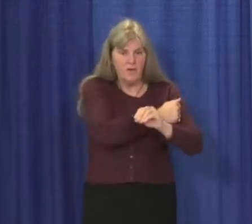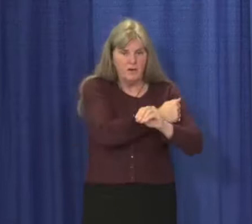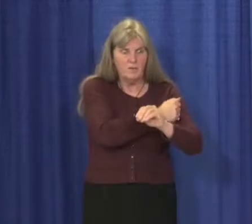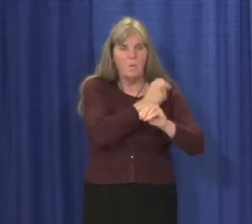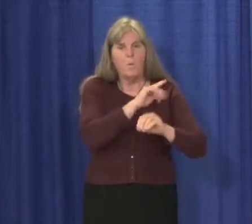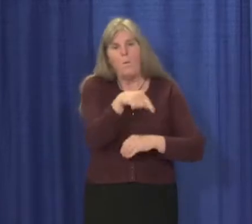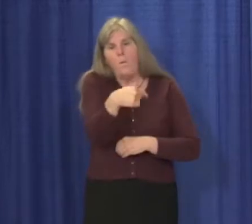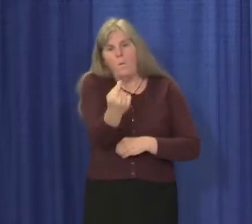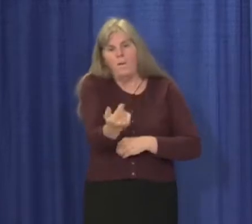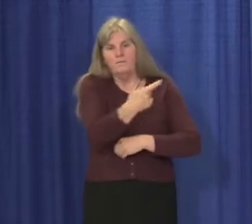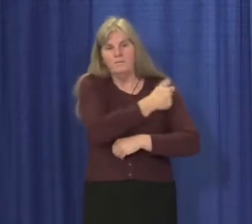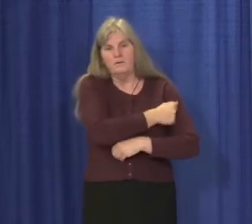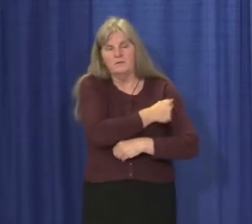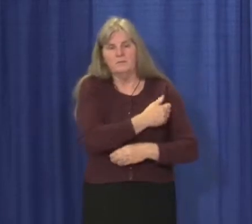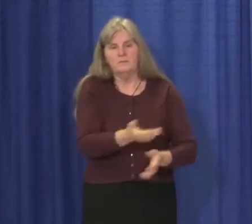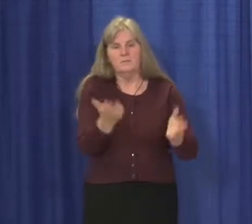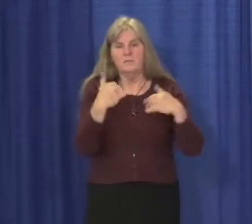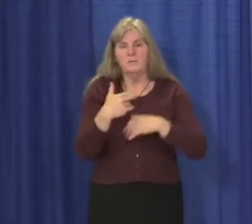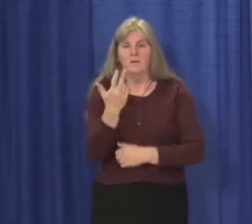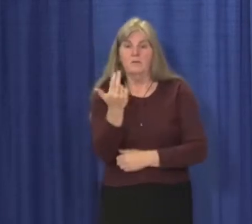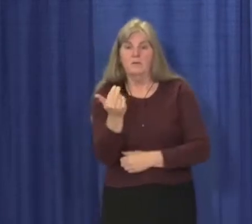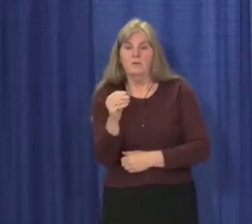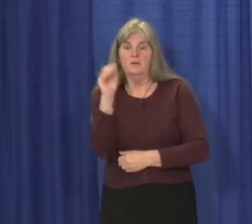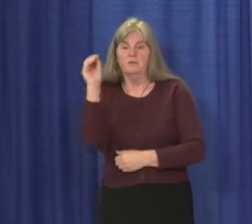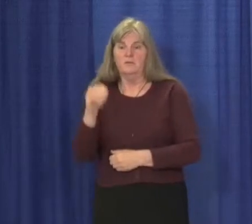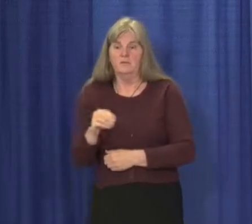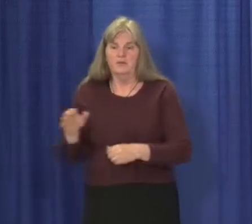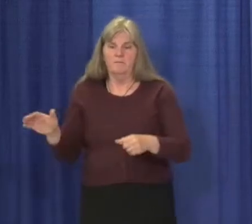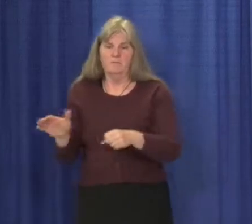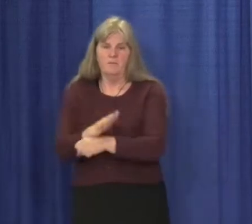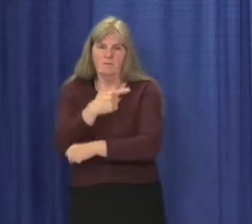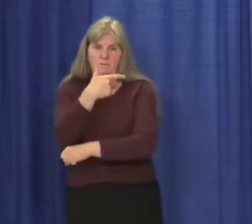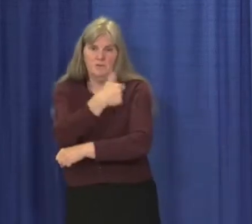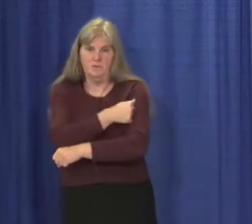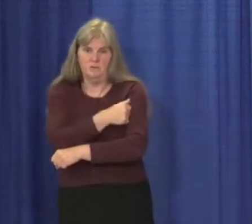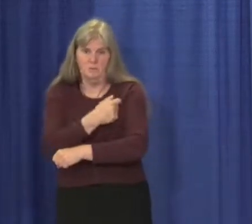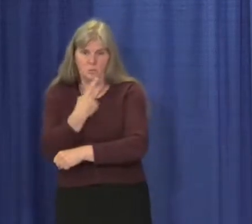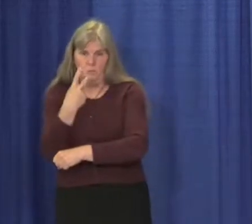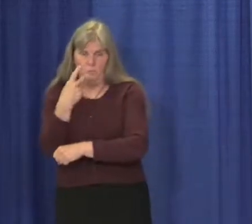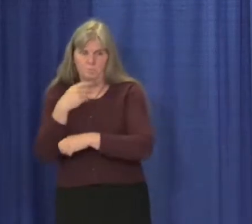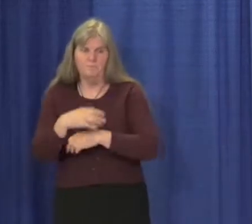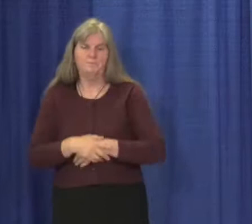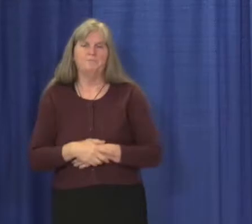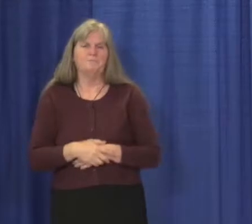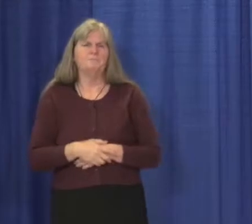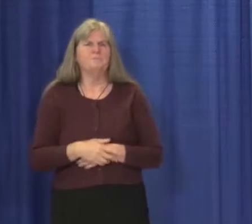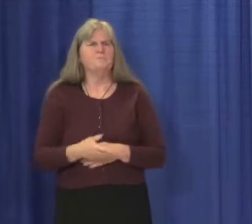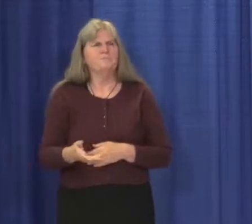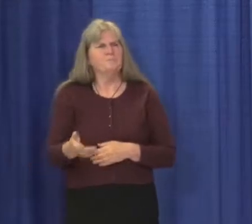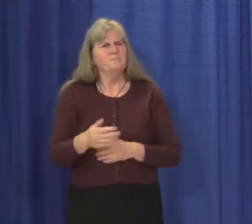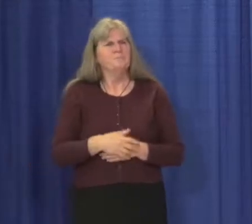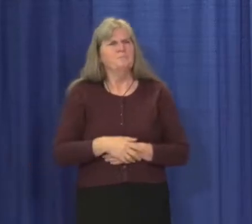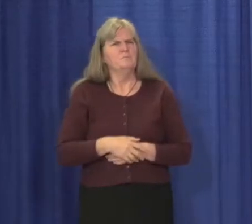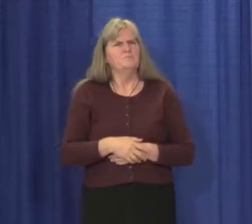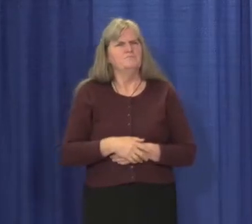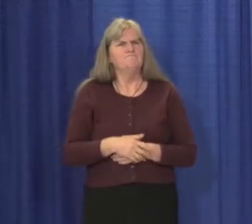vaccinated and 13 percent were fully vaccinated. It's expected that in a large